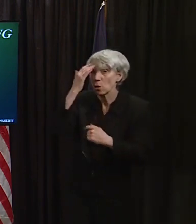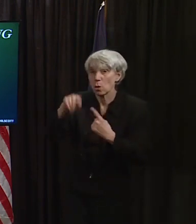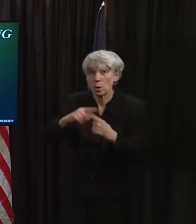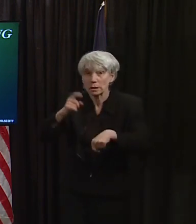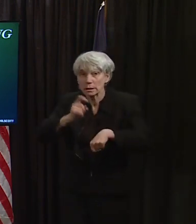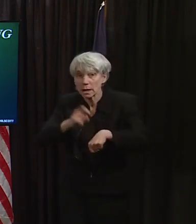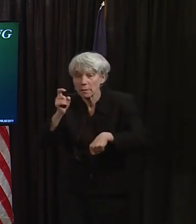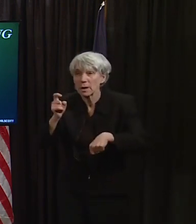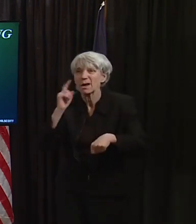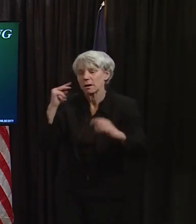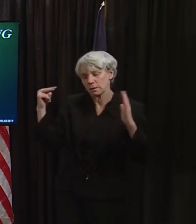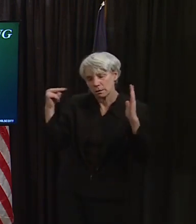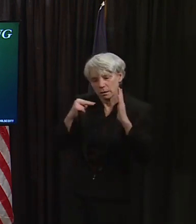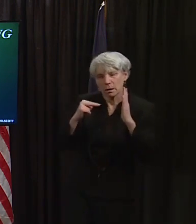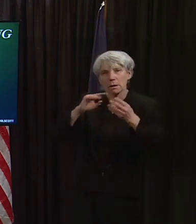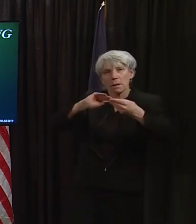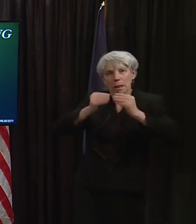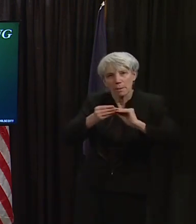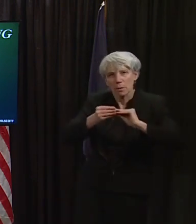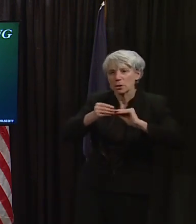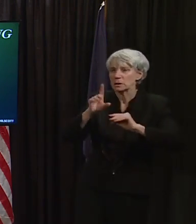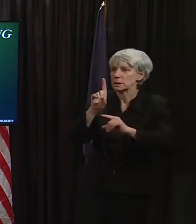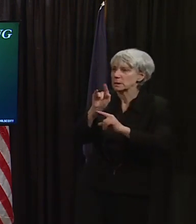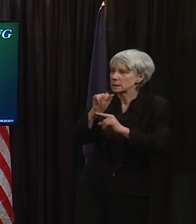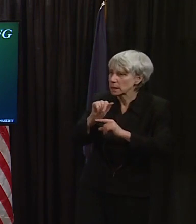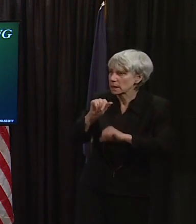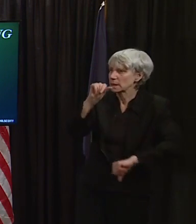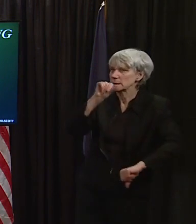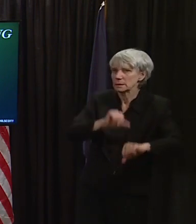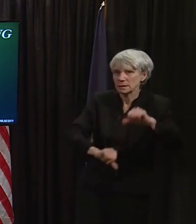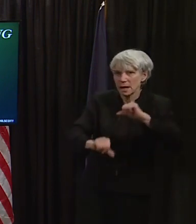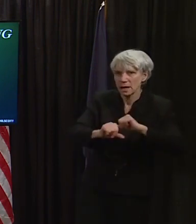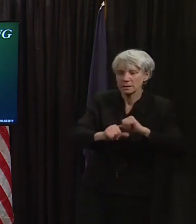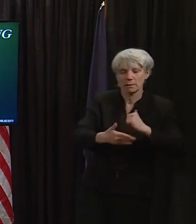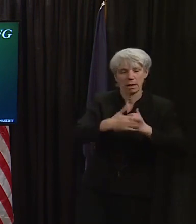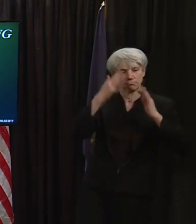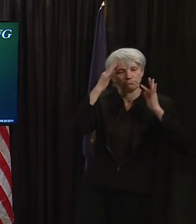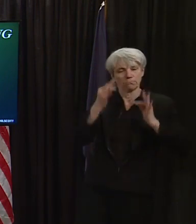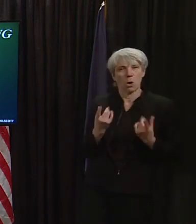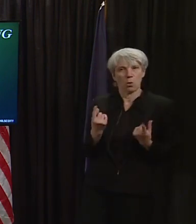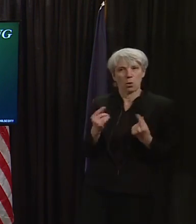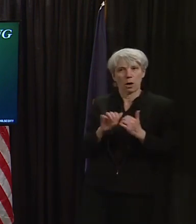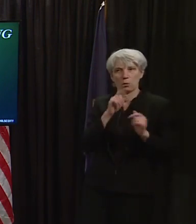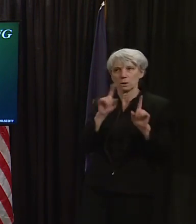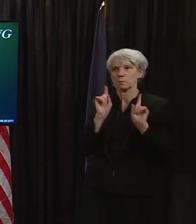to make real time adjustments in our approach. A micron is no exception and